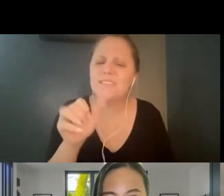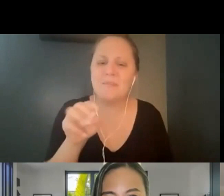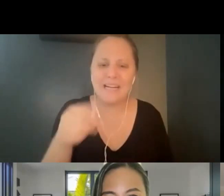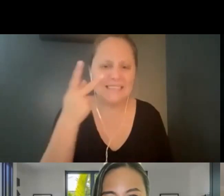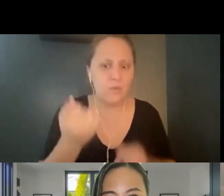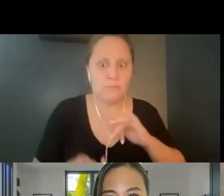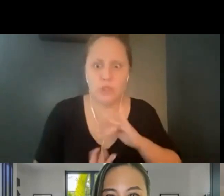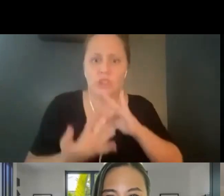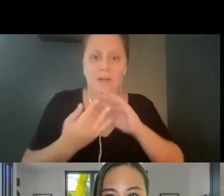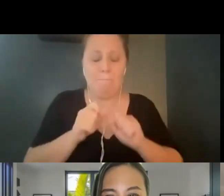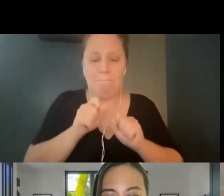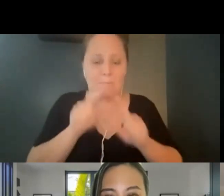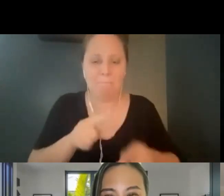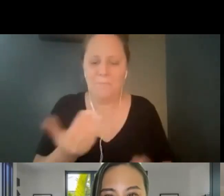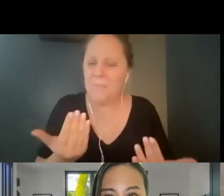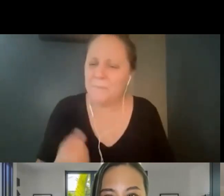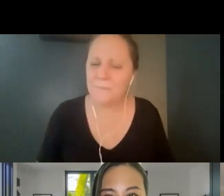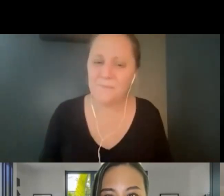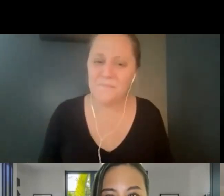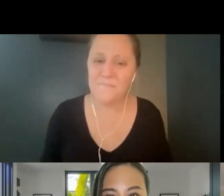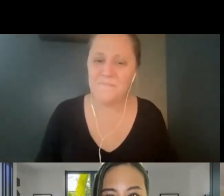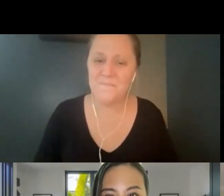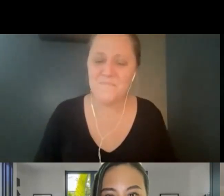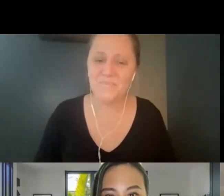burning. The wheels are spinning. Okay,